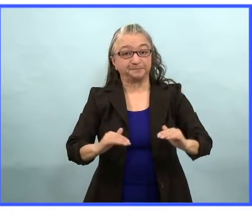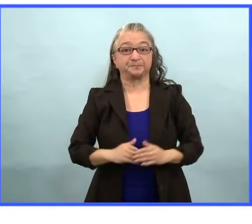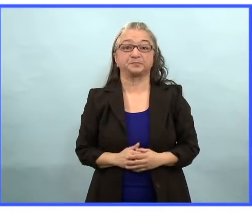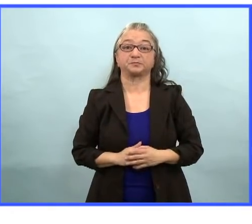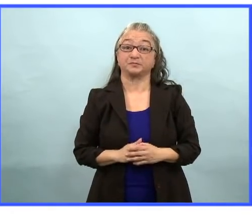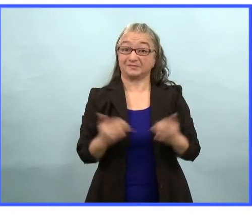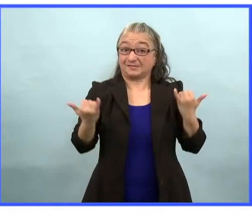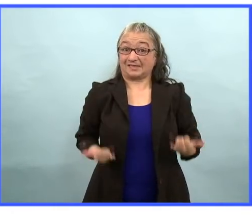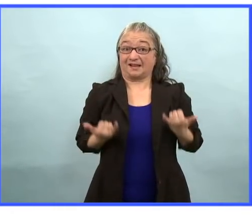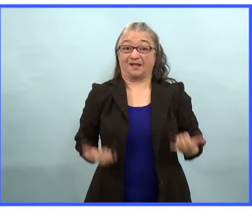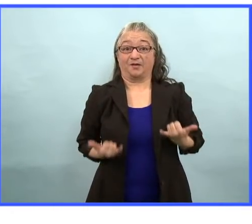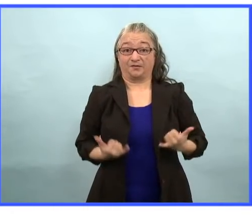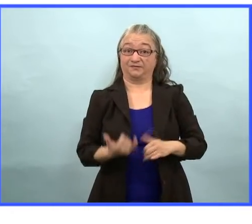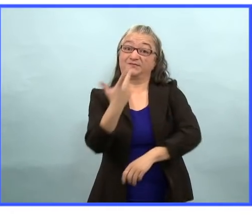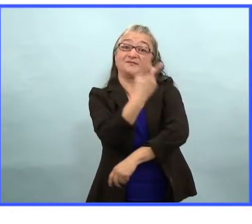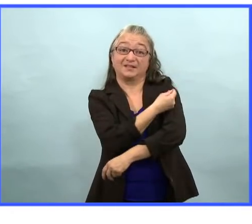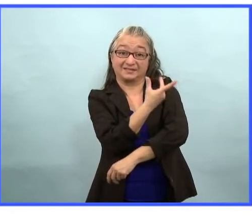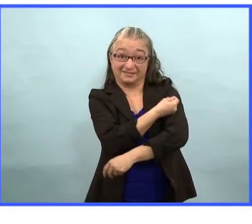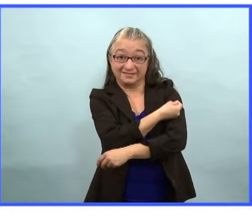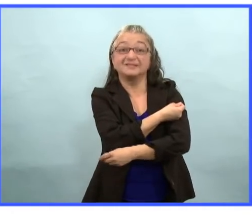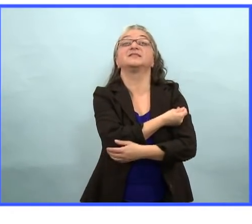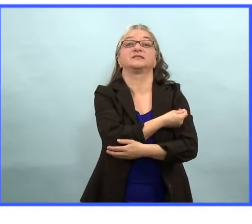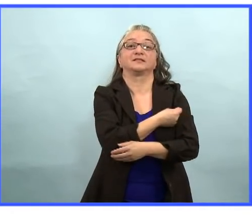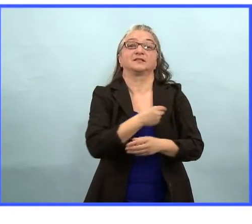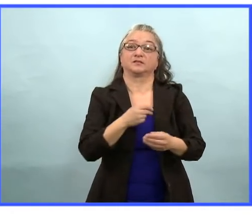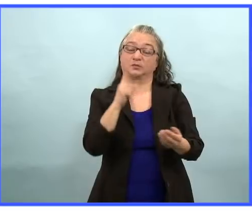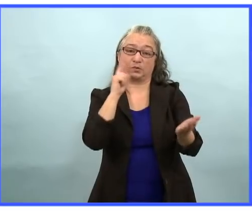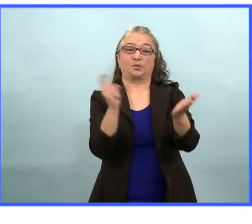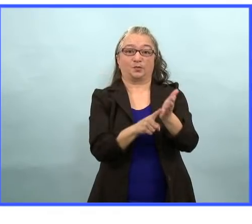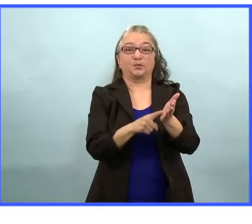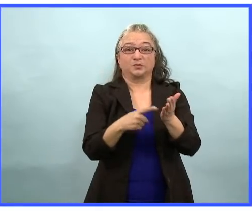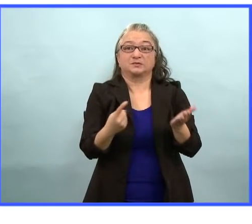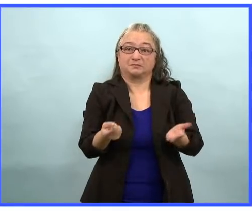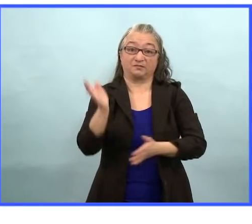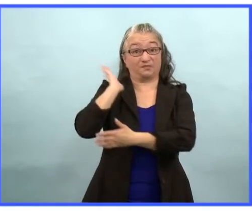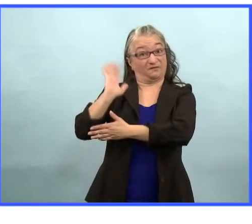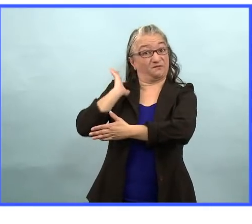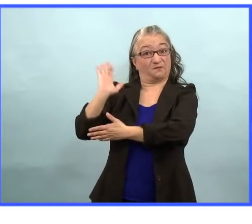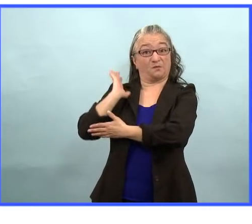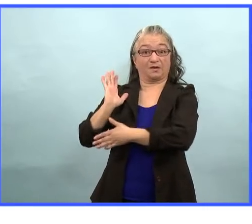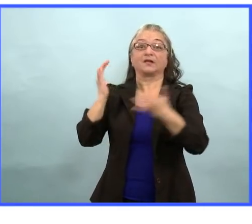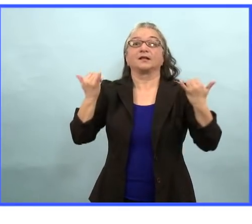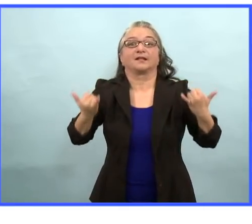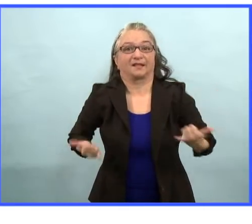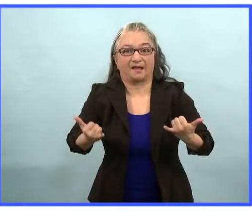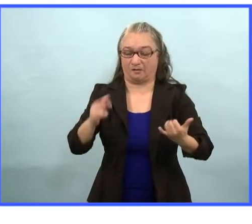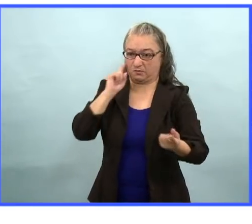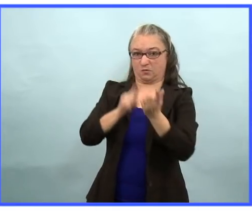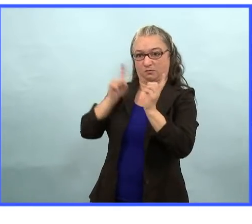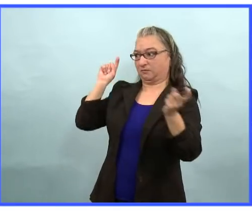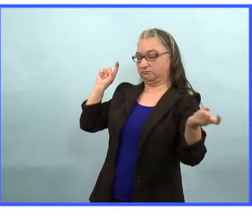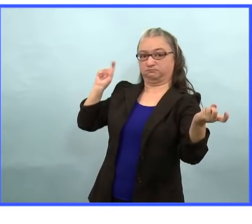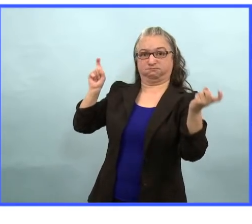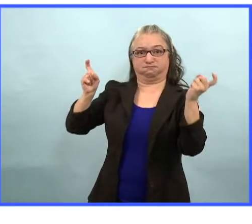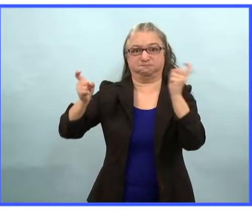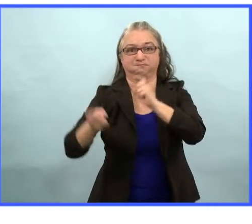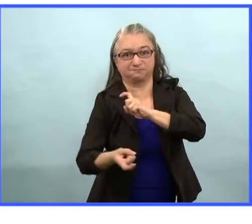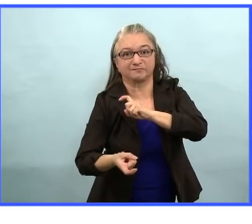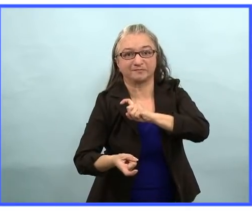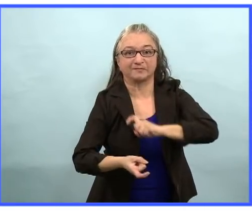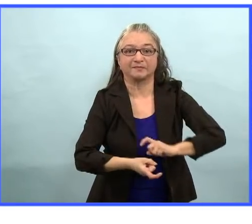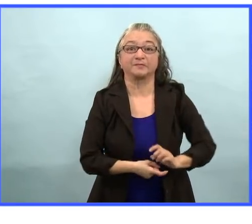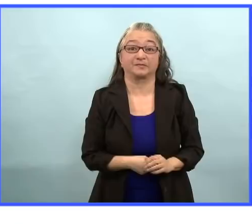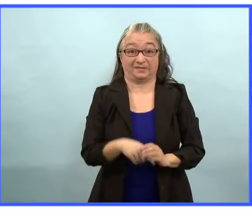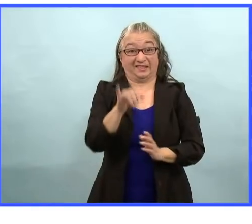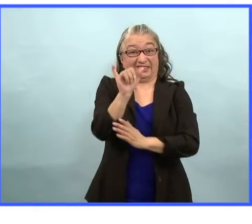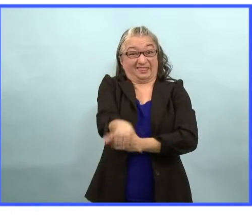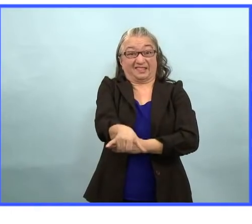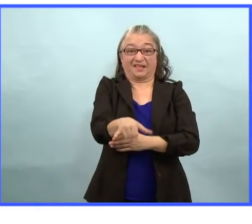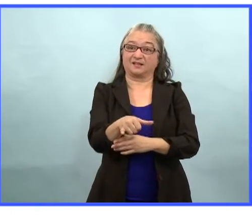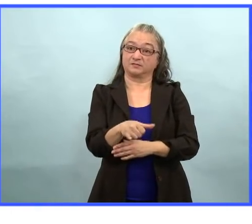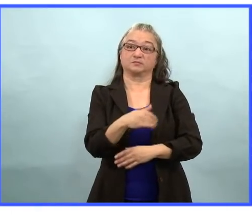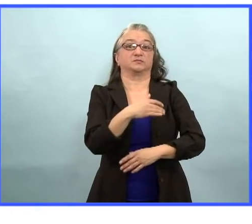shifted demographics over time amongst cases and so in this graph this orange area seen at